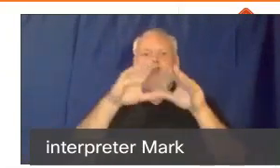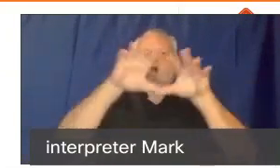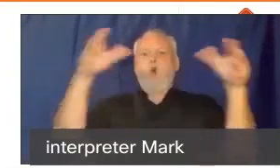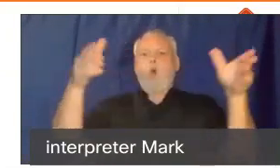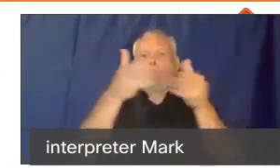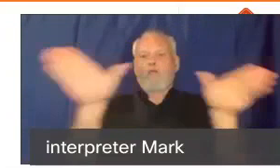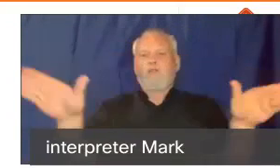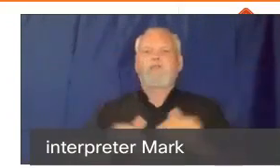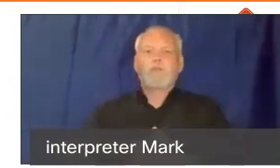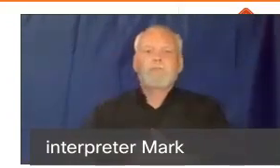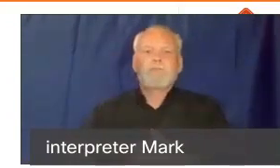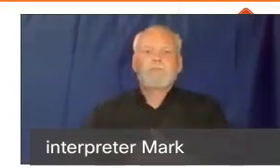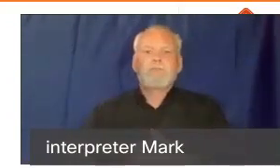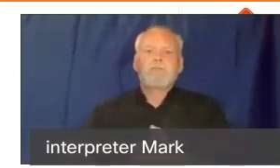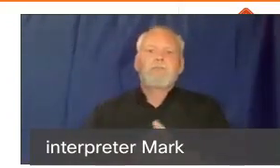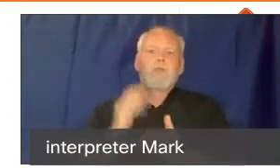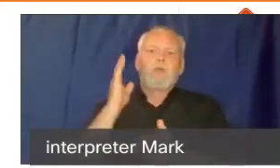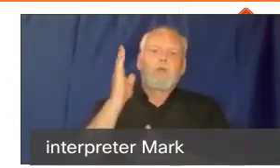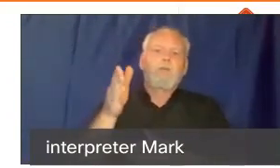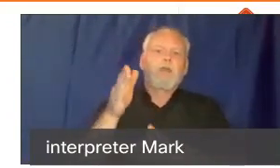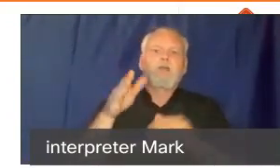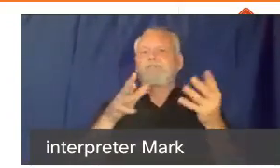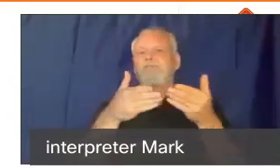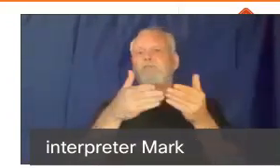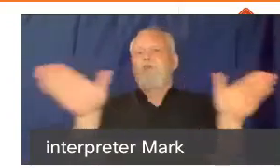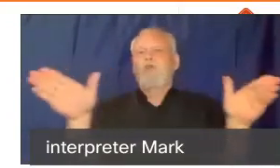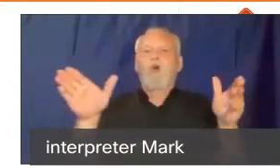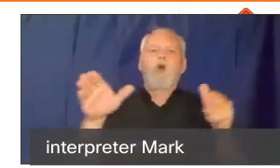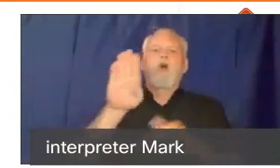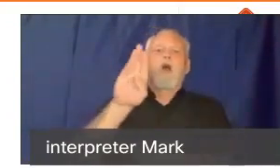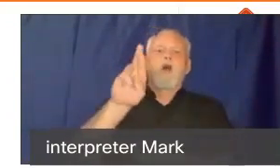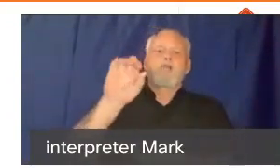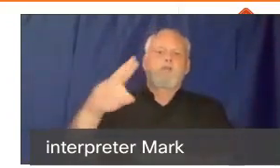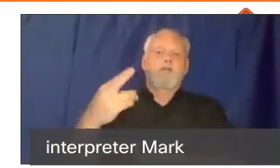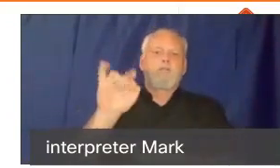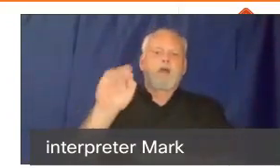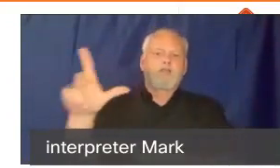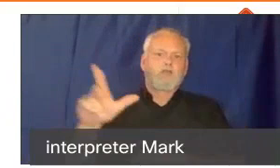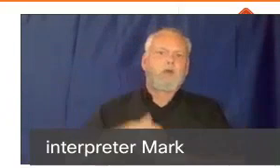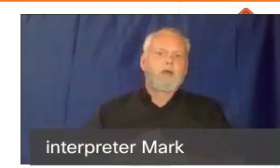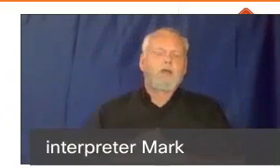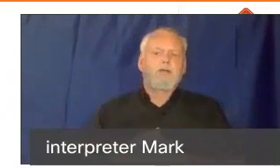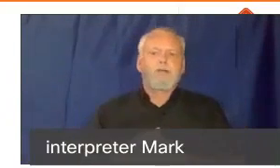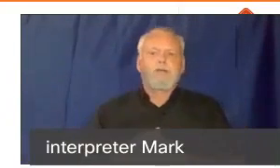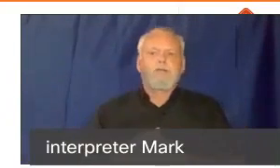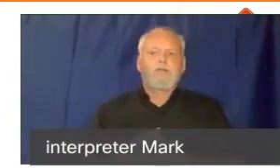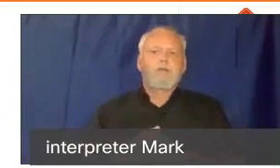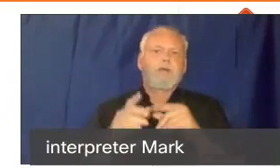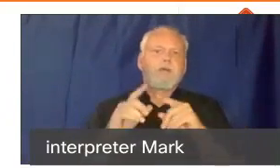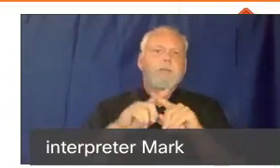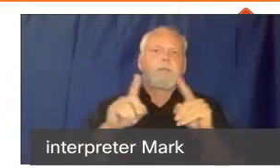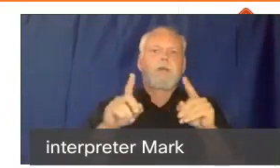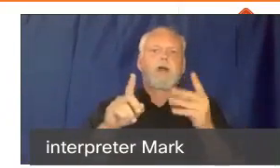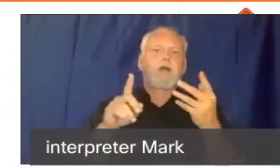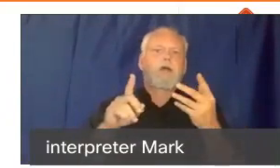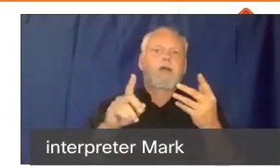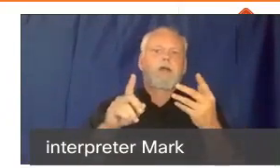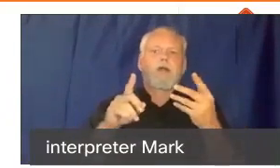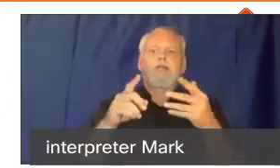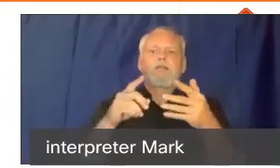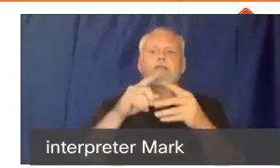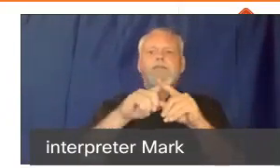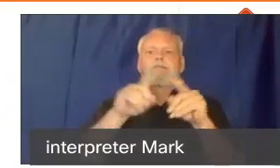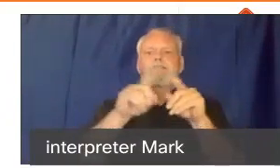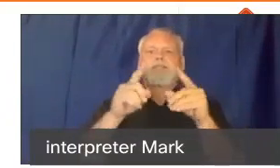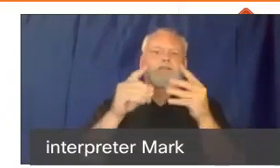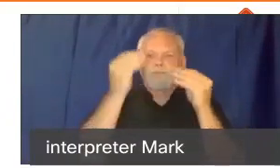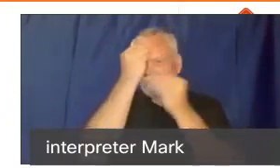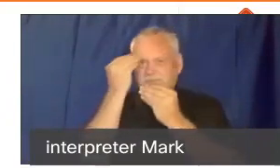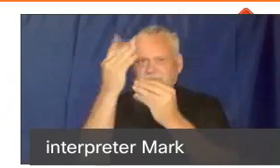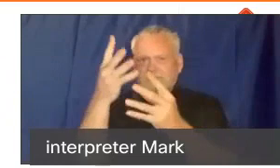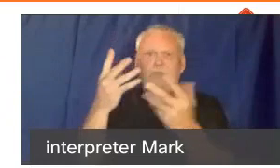Which would be more about the overall experience trail, which is not only section because MS. branch it's, it's bound to move to a section. So we'll give you a quick background about that.